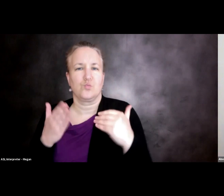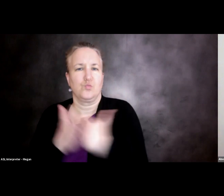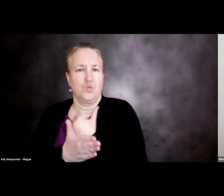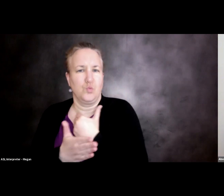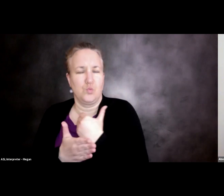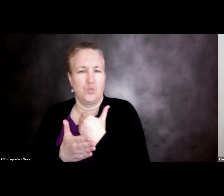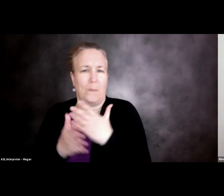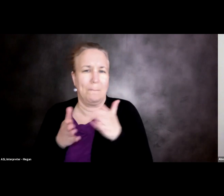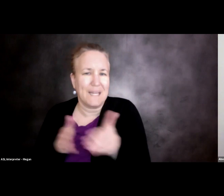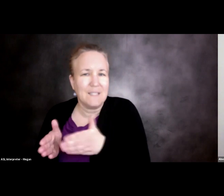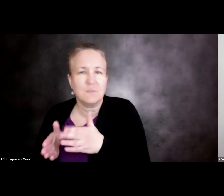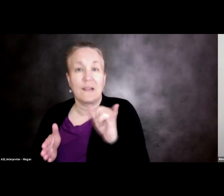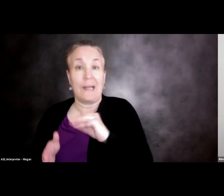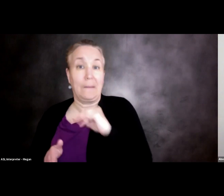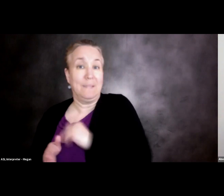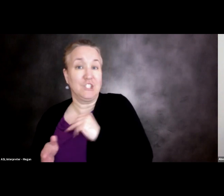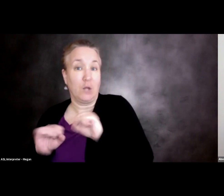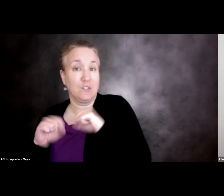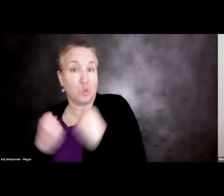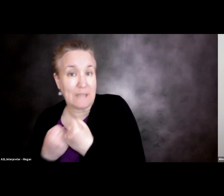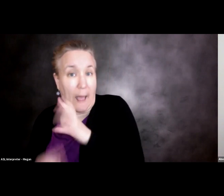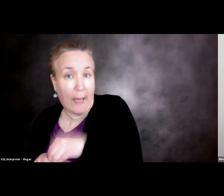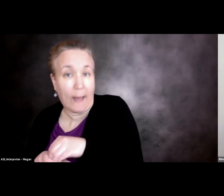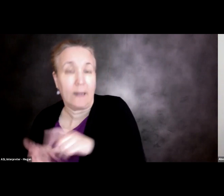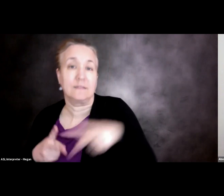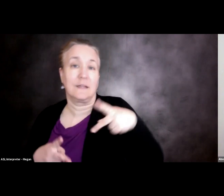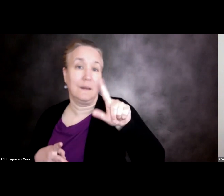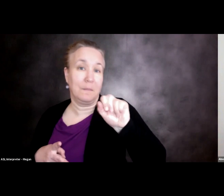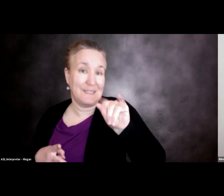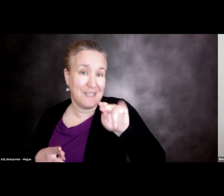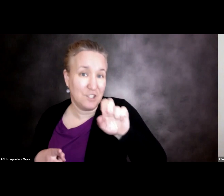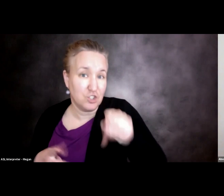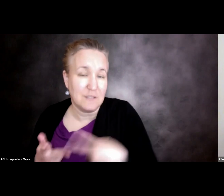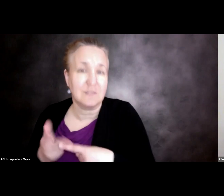like missionary societies, plantations, mines,